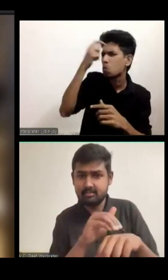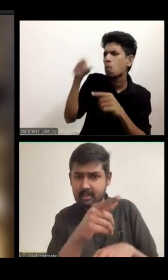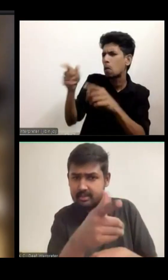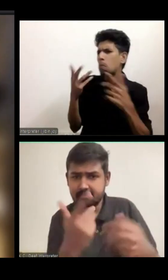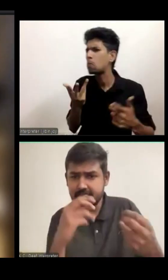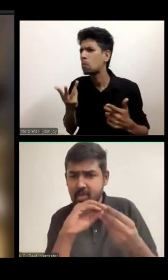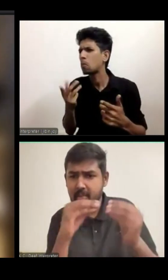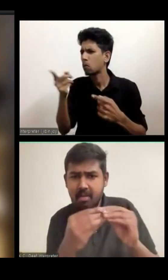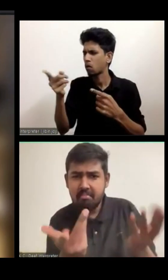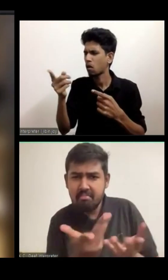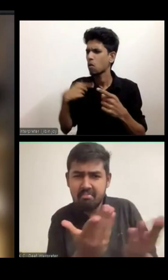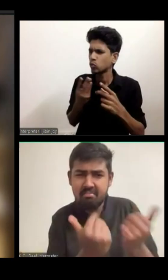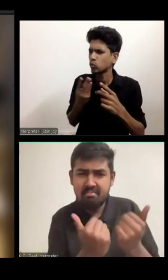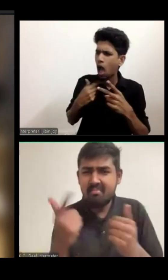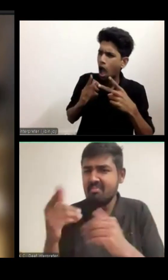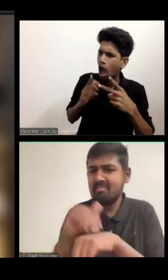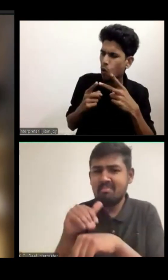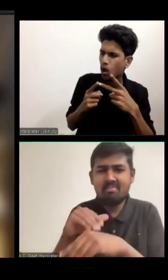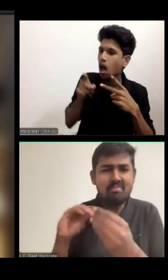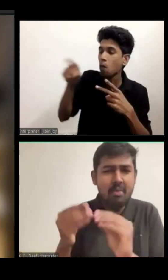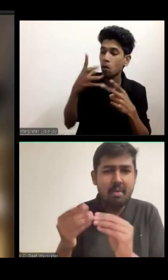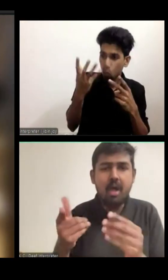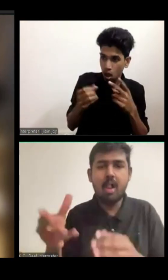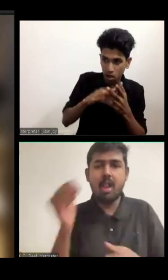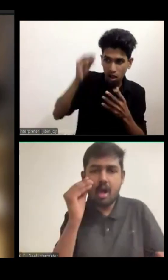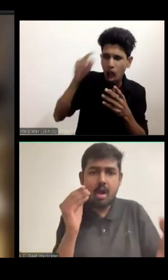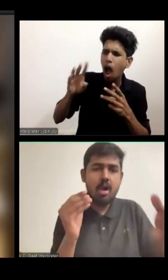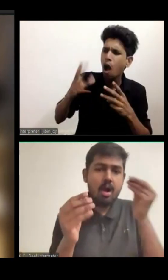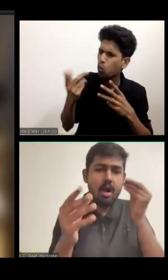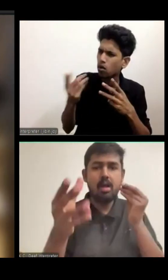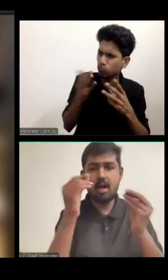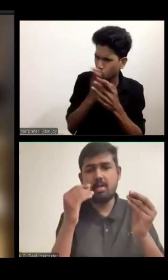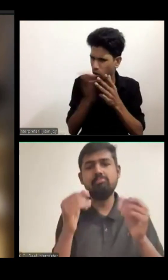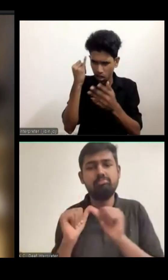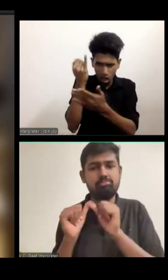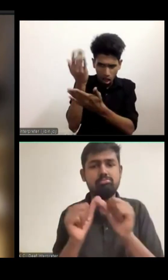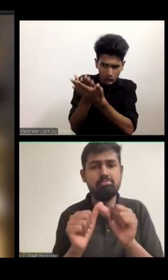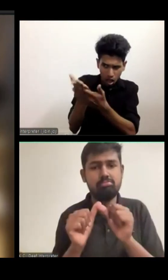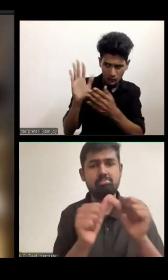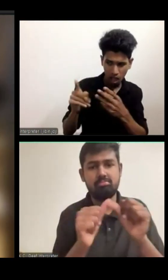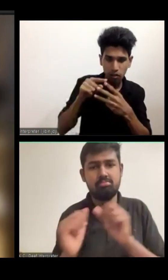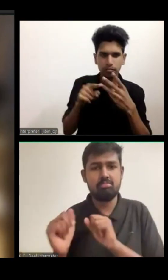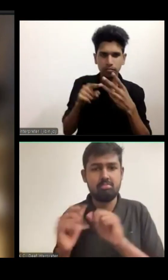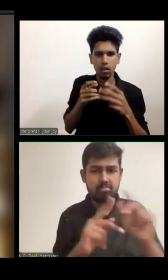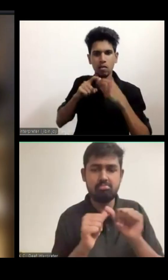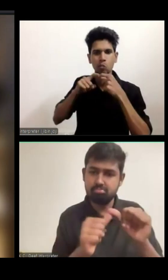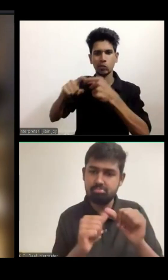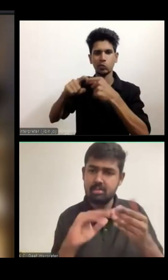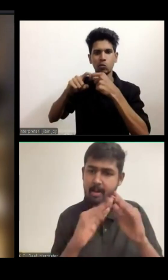And accordingly make it. So, we keep going back to our user community... Whoever wants to use it... And then keep trying to give them something...